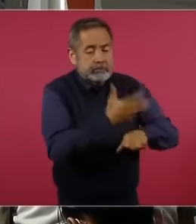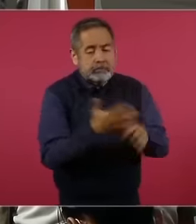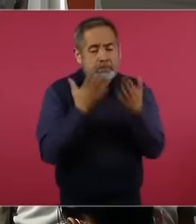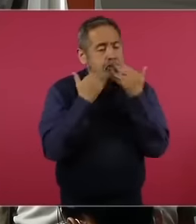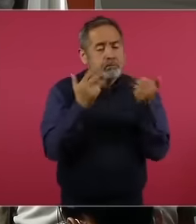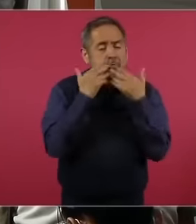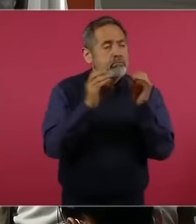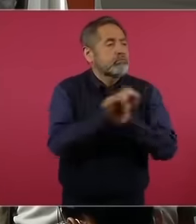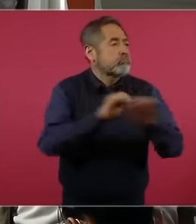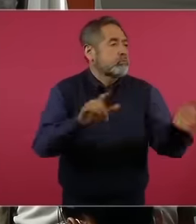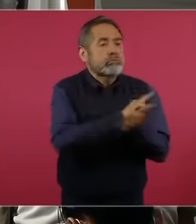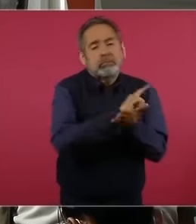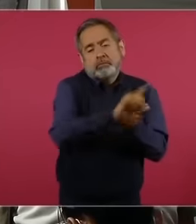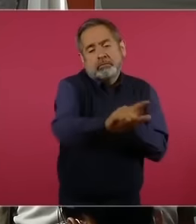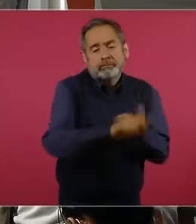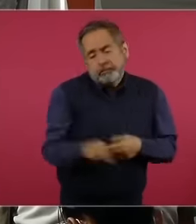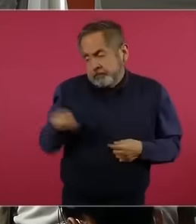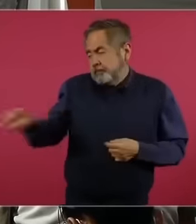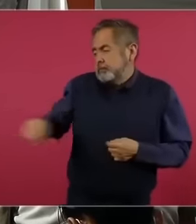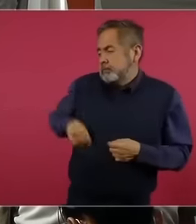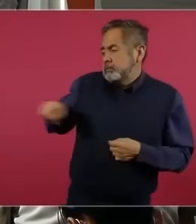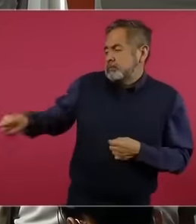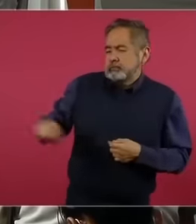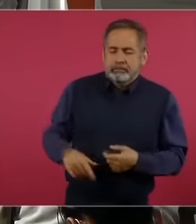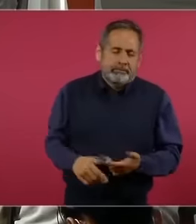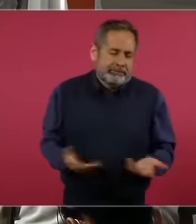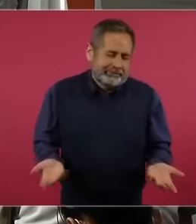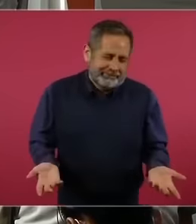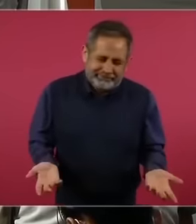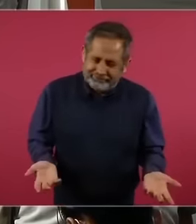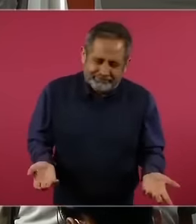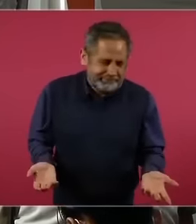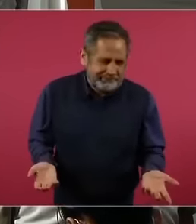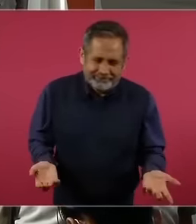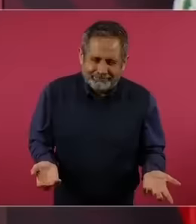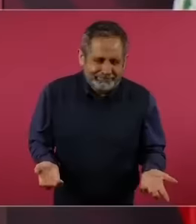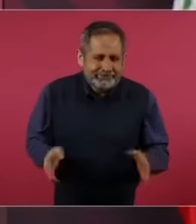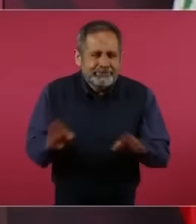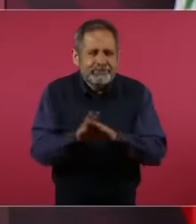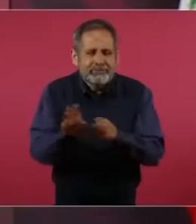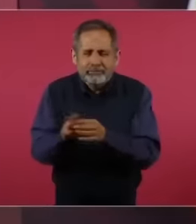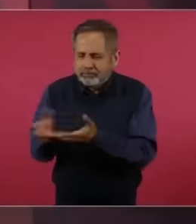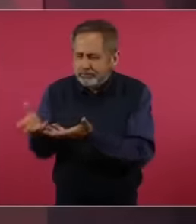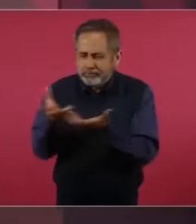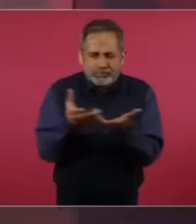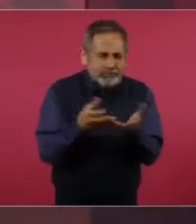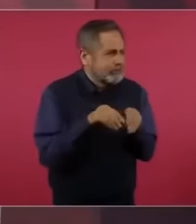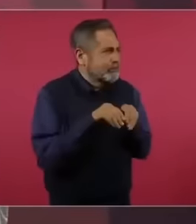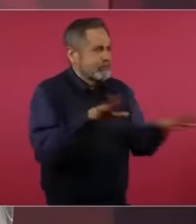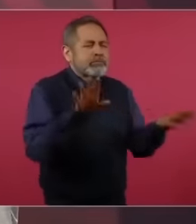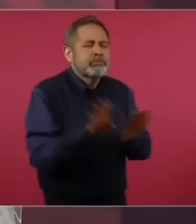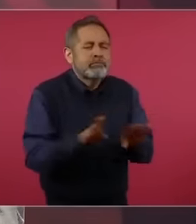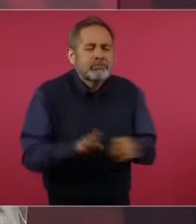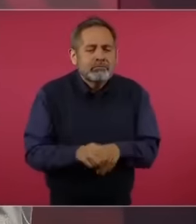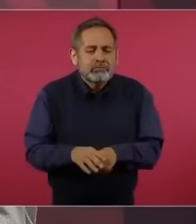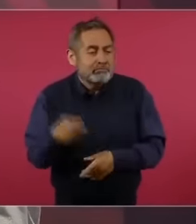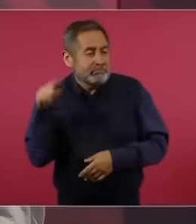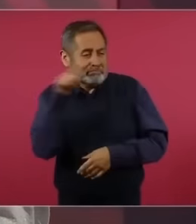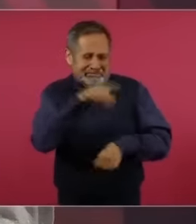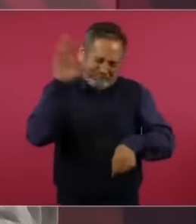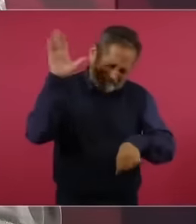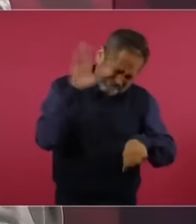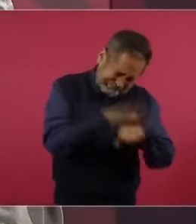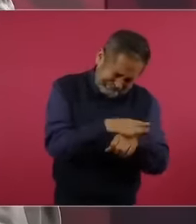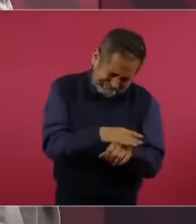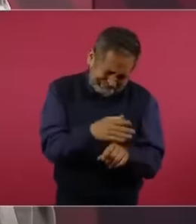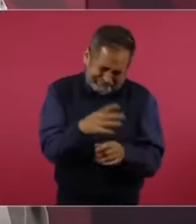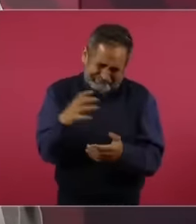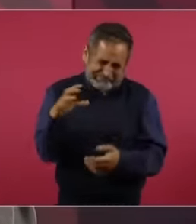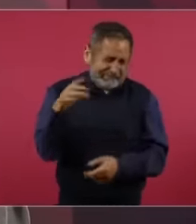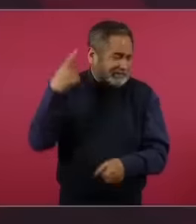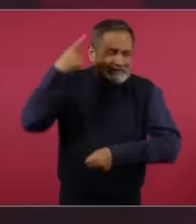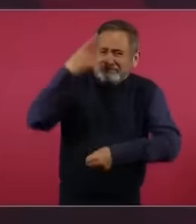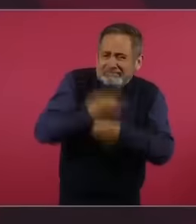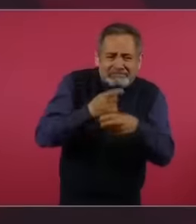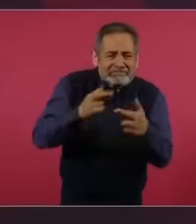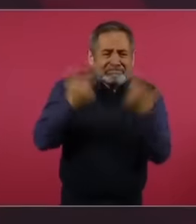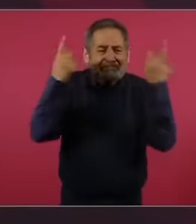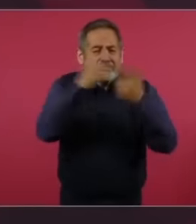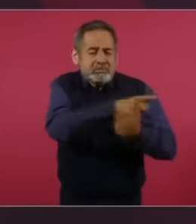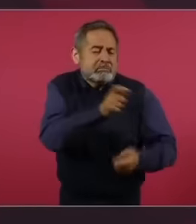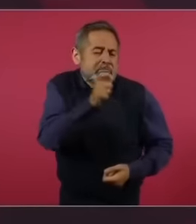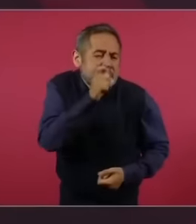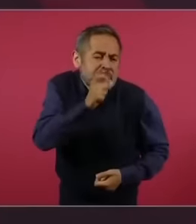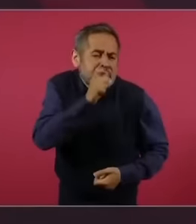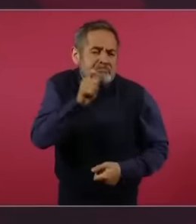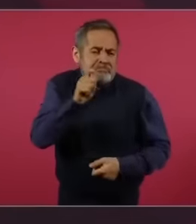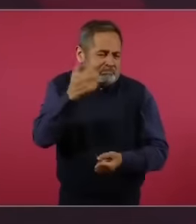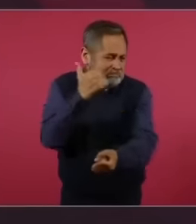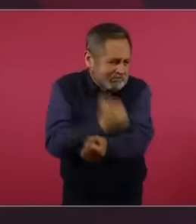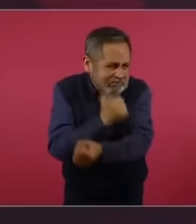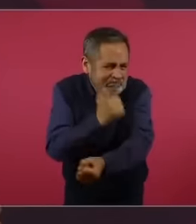in the United States, imagine if it is the most important consumption center in the world, who